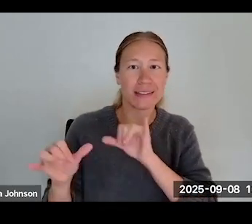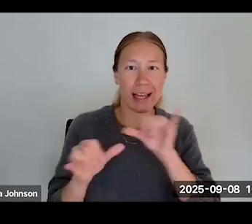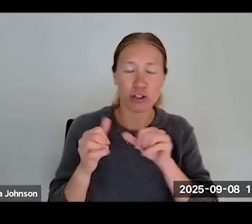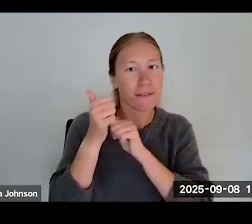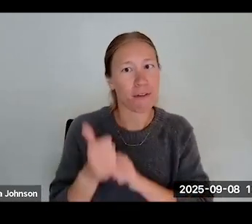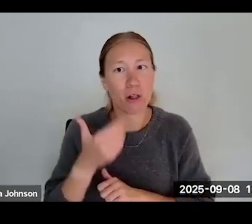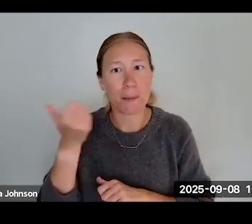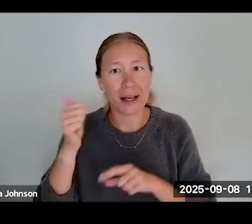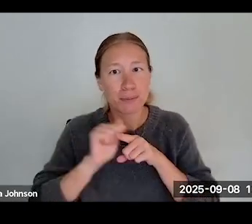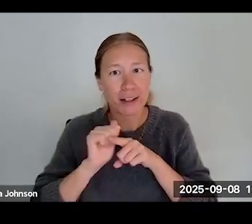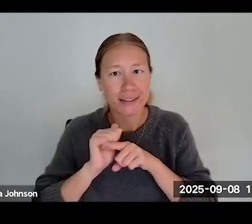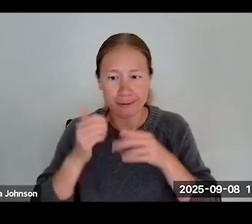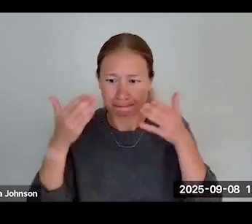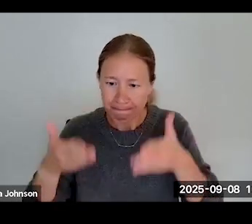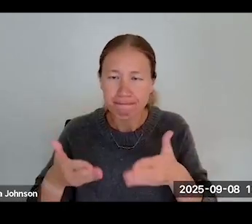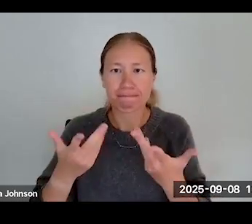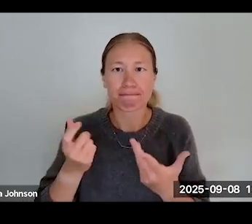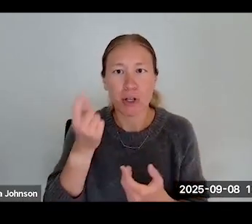that center the needs of individuals with disabilities.